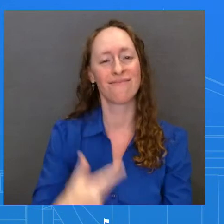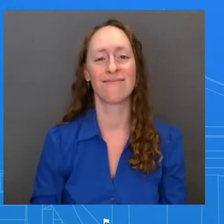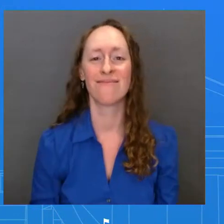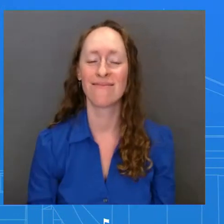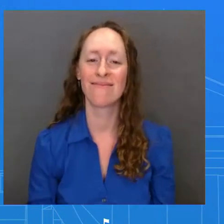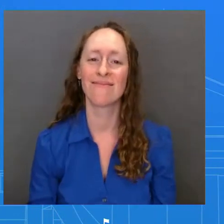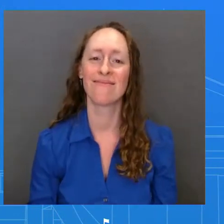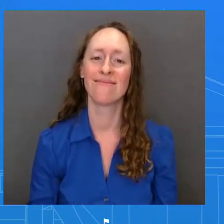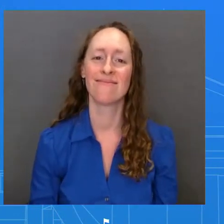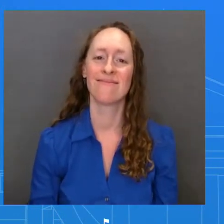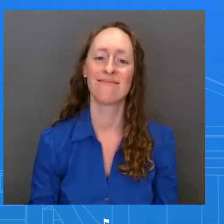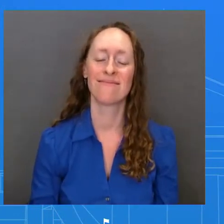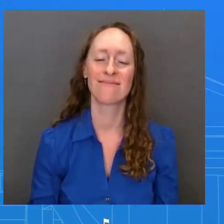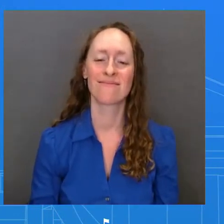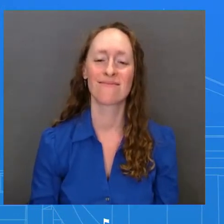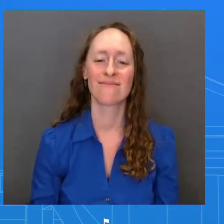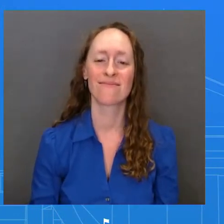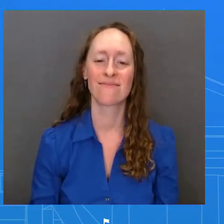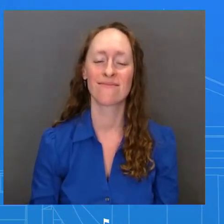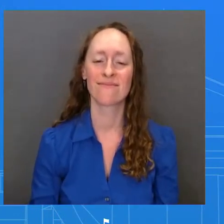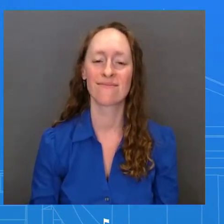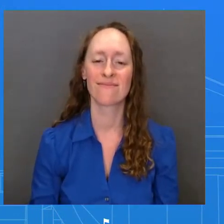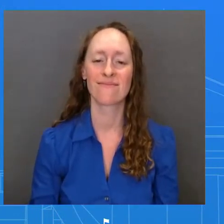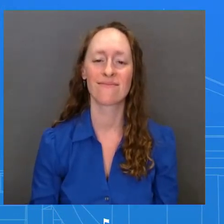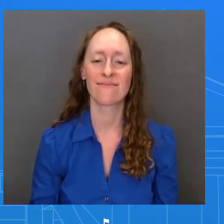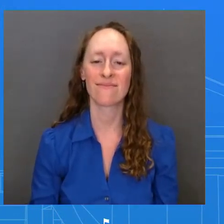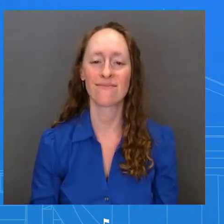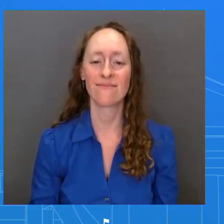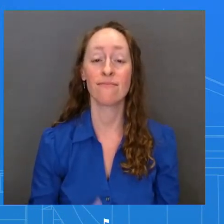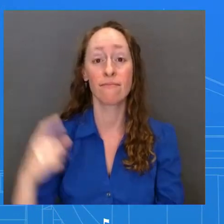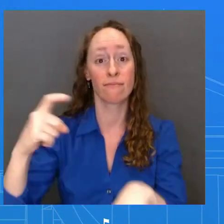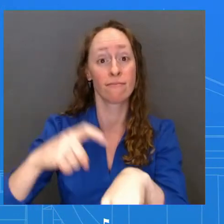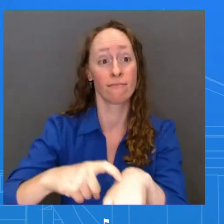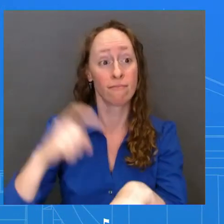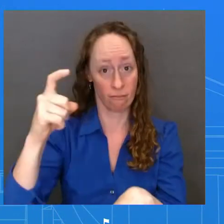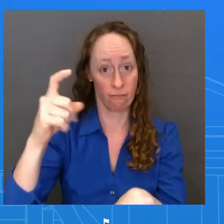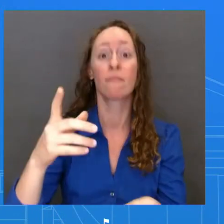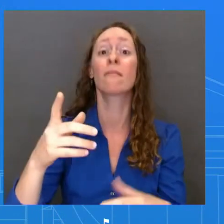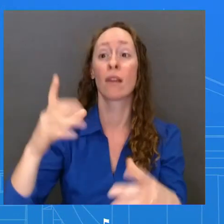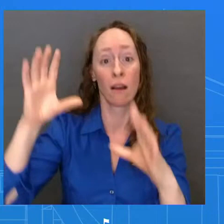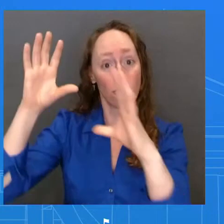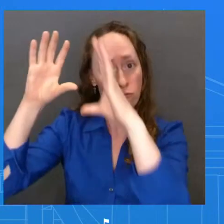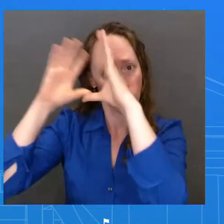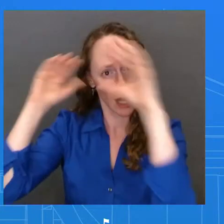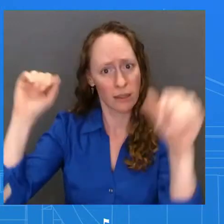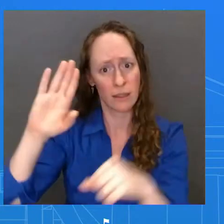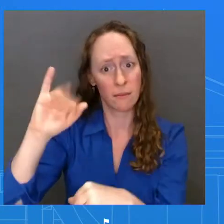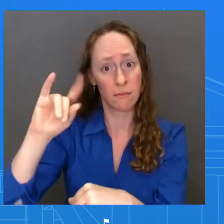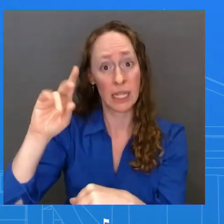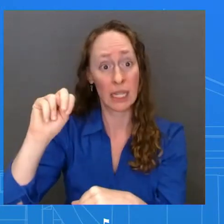And he directed his team to do the same. So Secretary Blinken, Secretary Austin, myself -- we've developed deep relationships